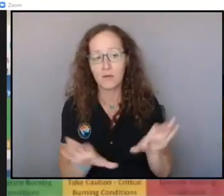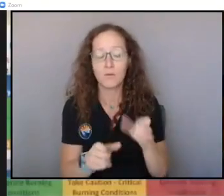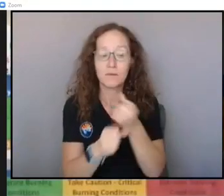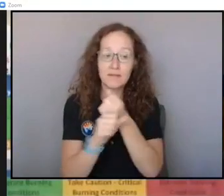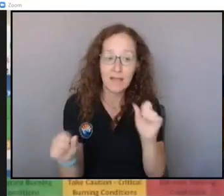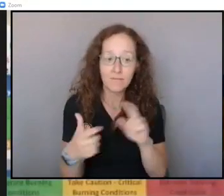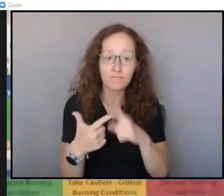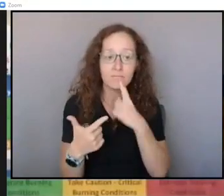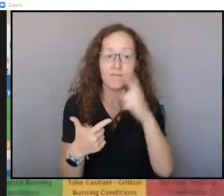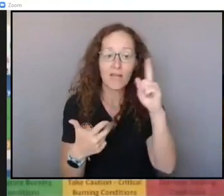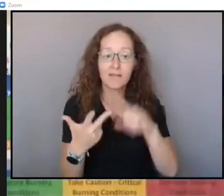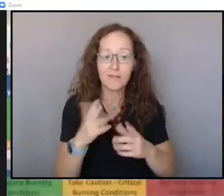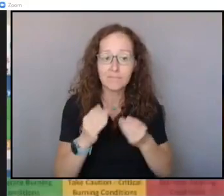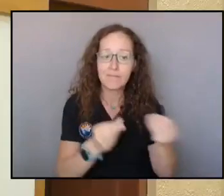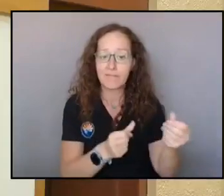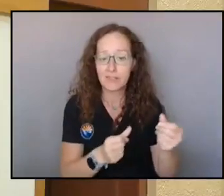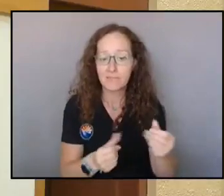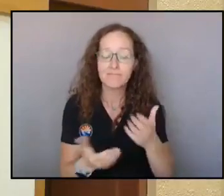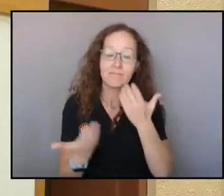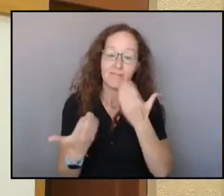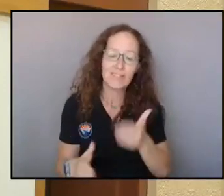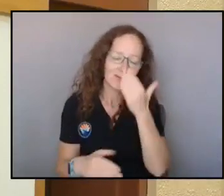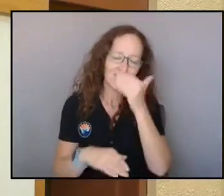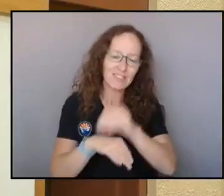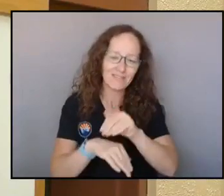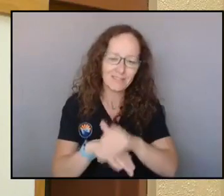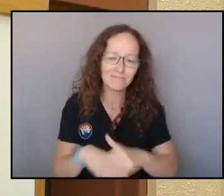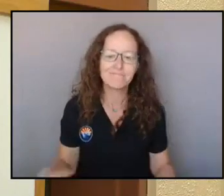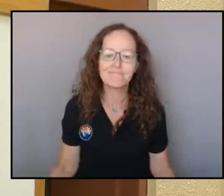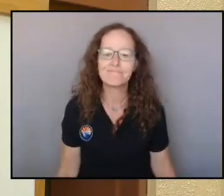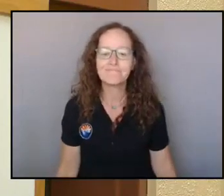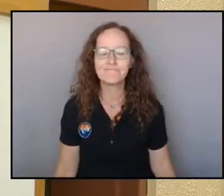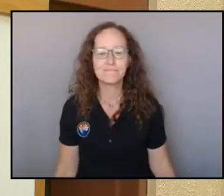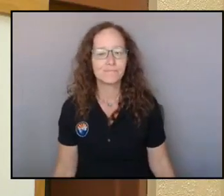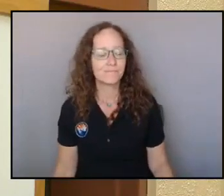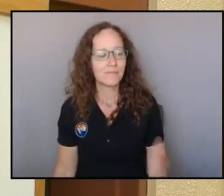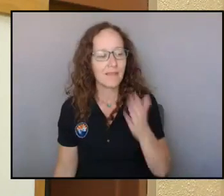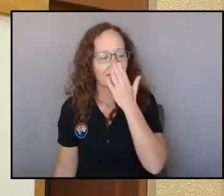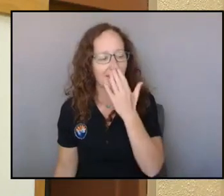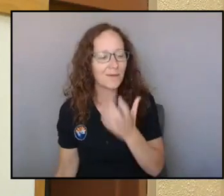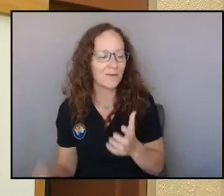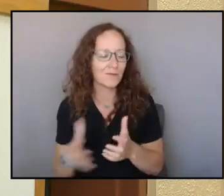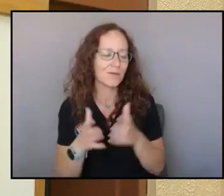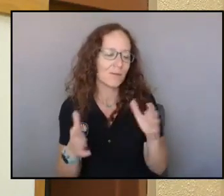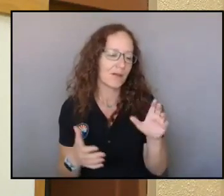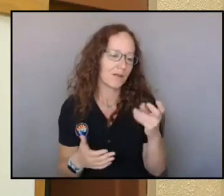EFFECTIVELY. AND WITH THAT, HAVE A GOOD EVENING. THANK YOU, CURTIS.